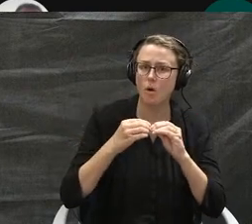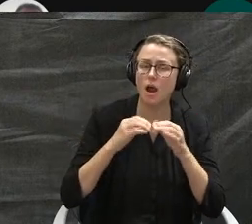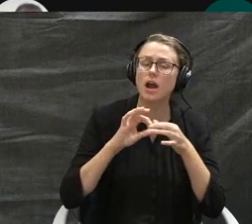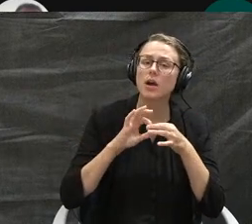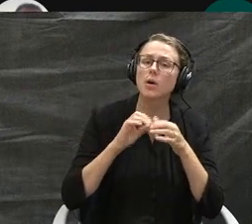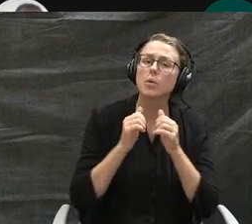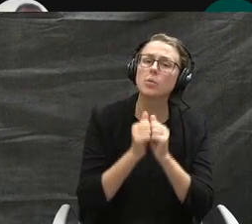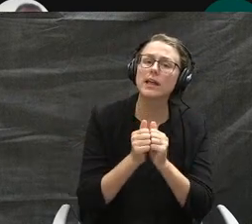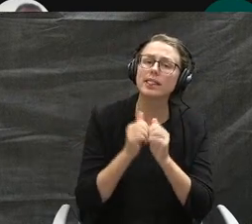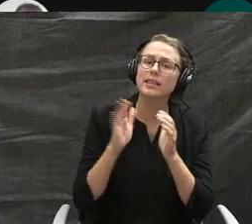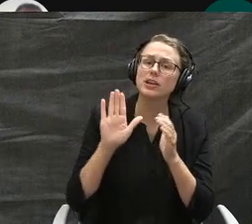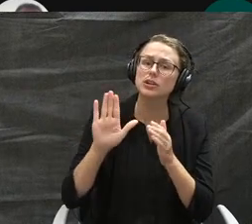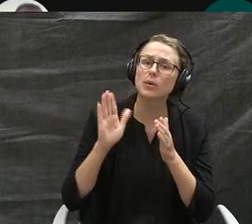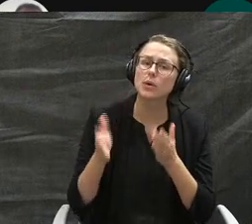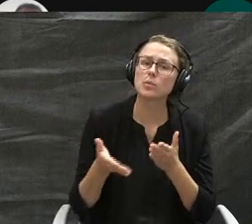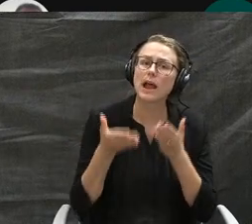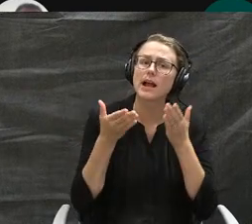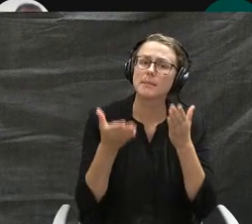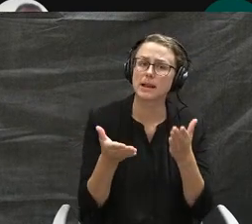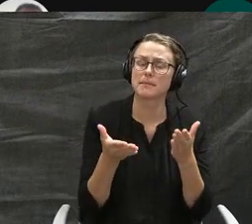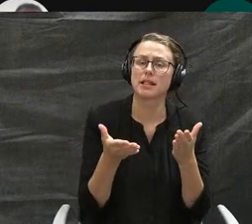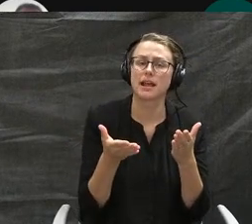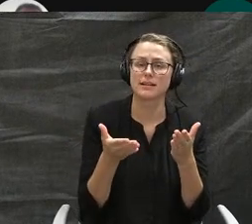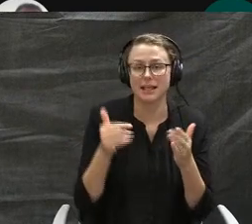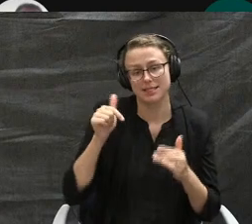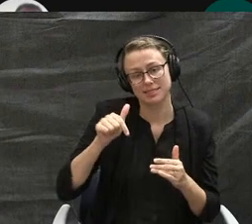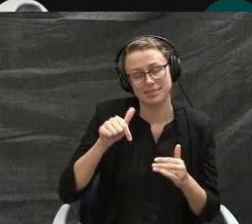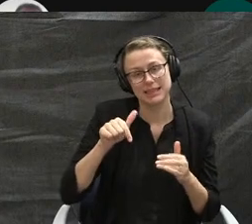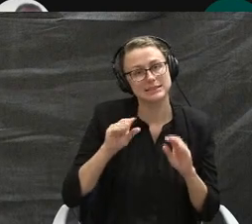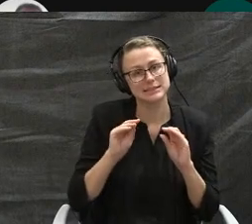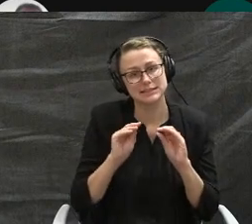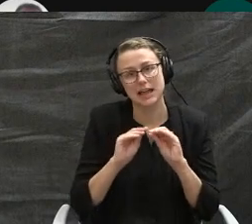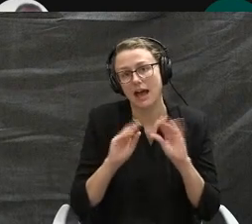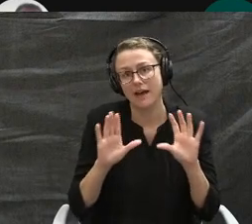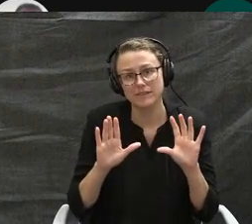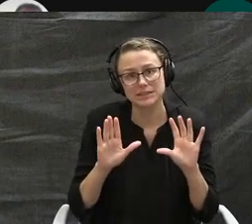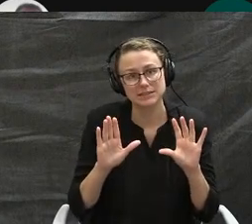This is obviously as is in the resolution would be the base